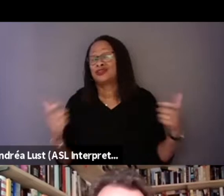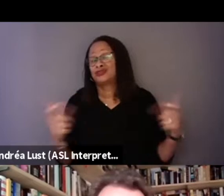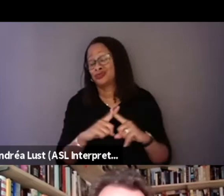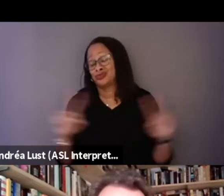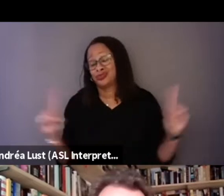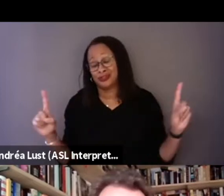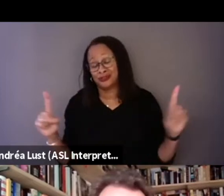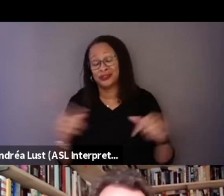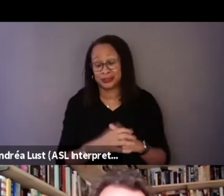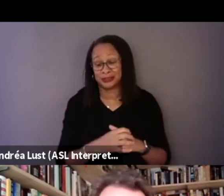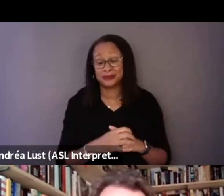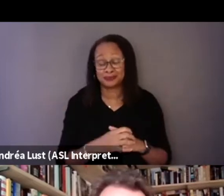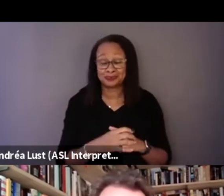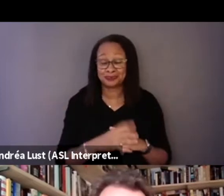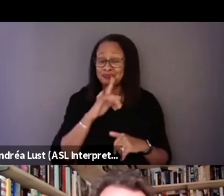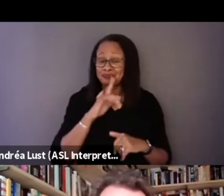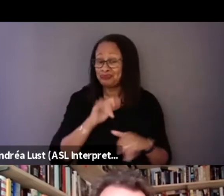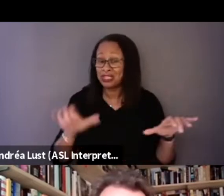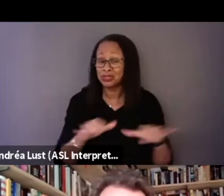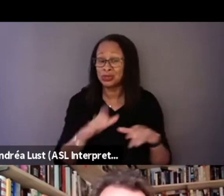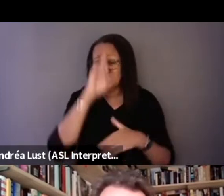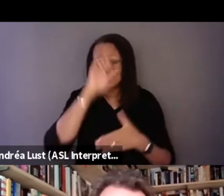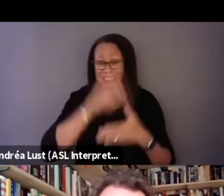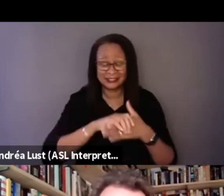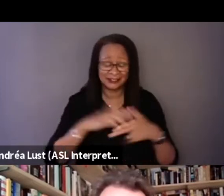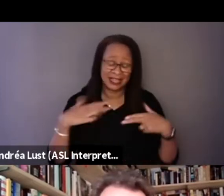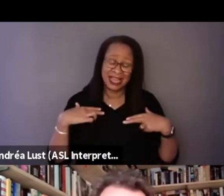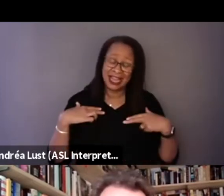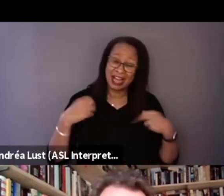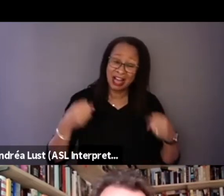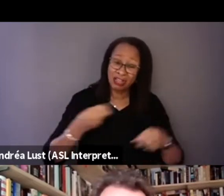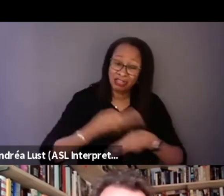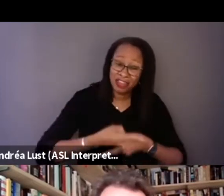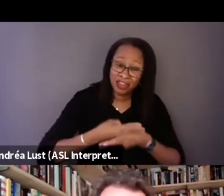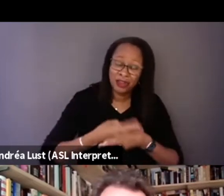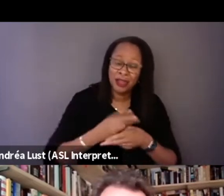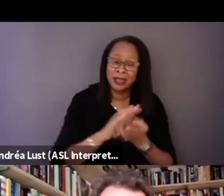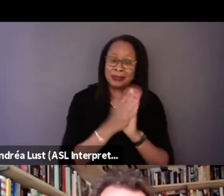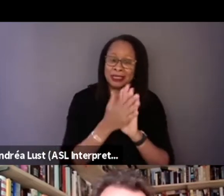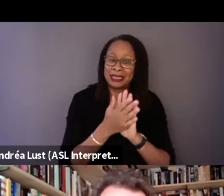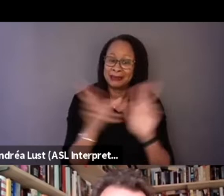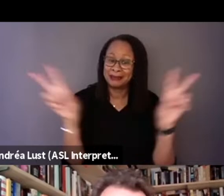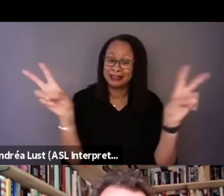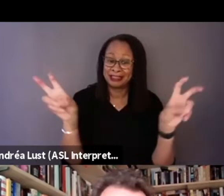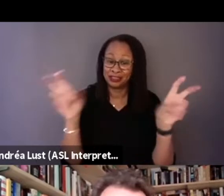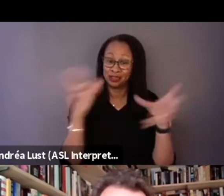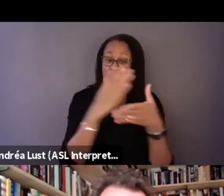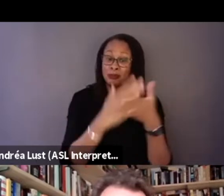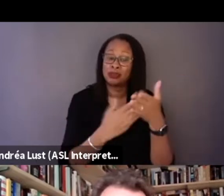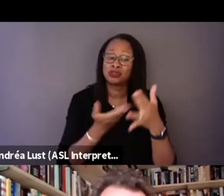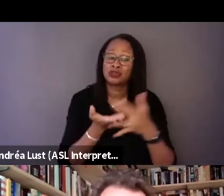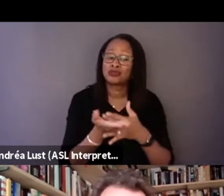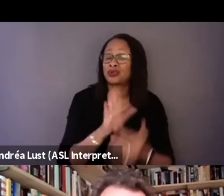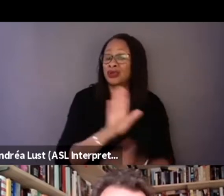I really do believe that healthcare became the issue partially through Ady's work